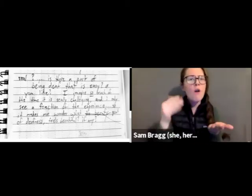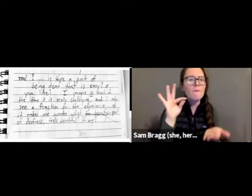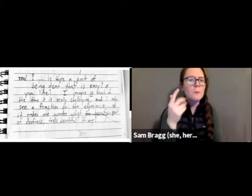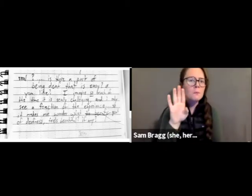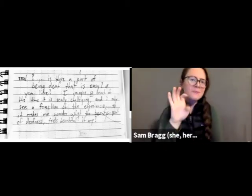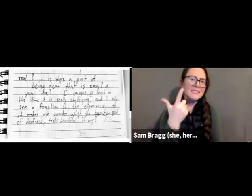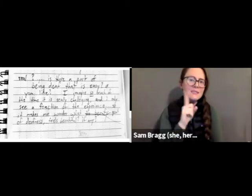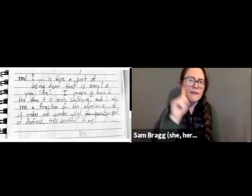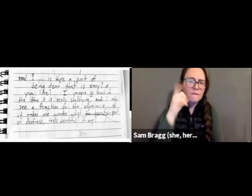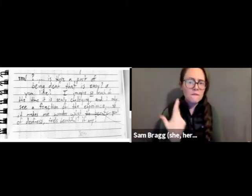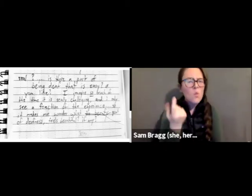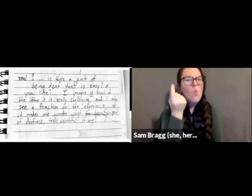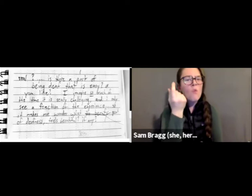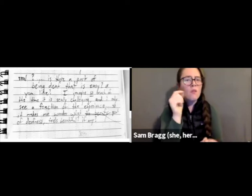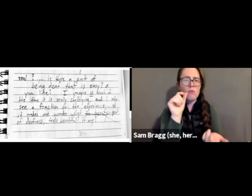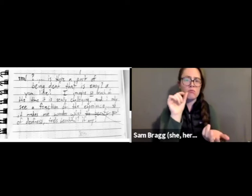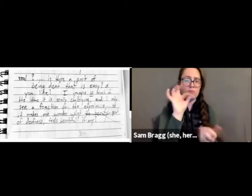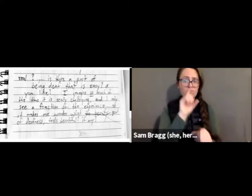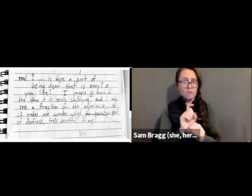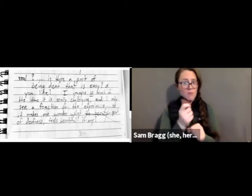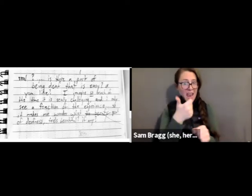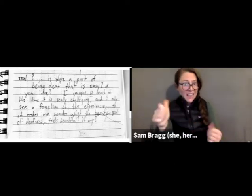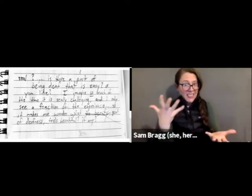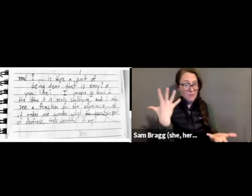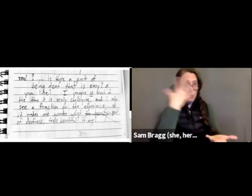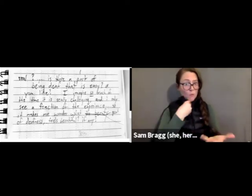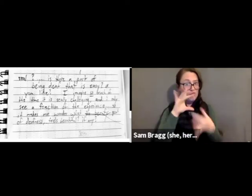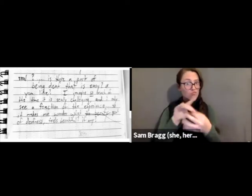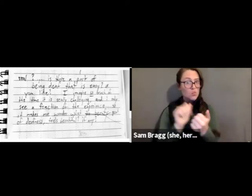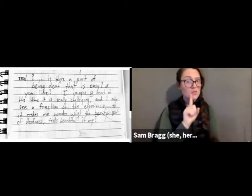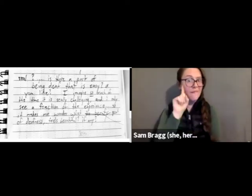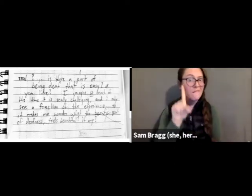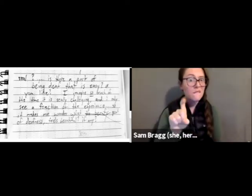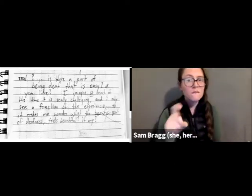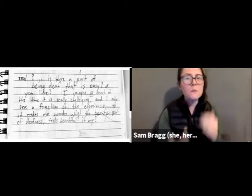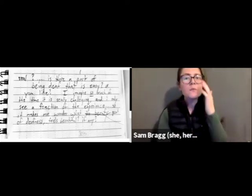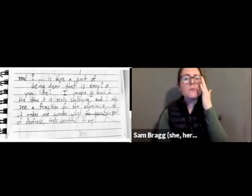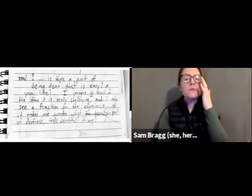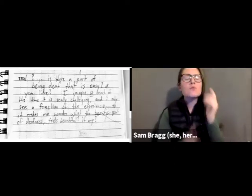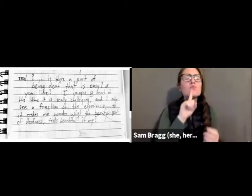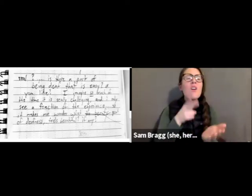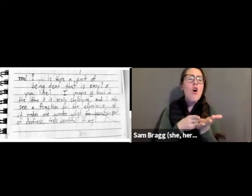it's challenging to be deaf. So what's a beautiful part of deafness? What is it beautiful in any way